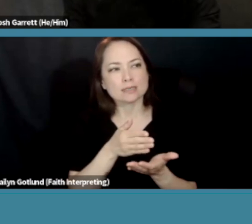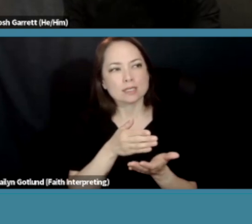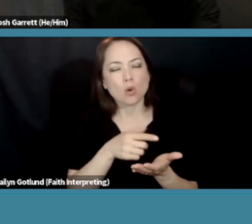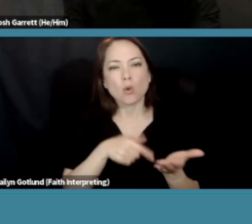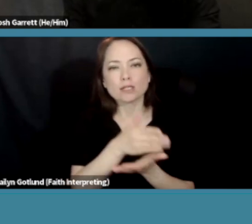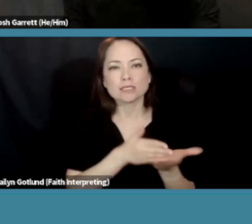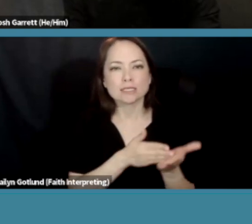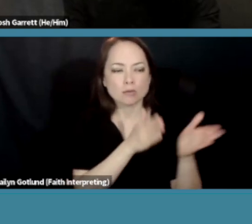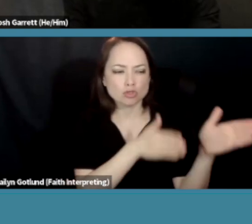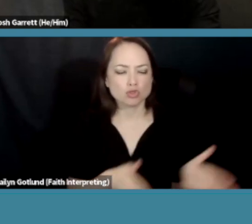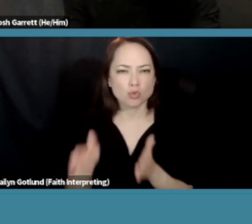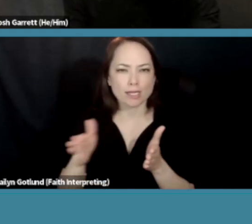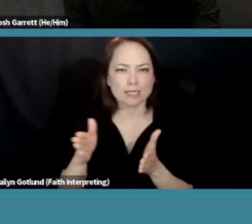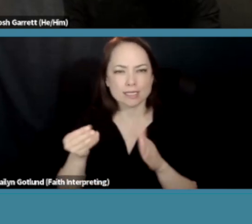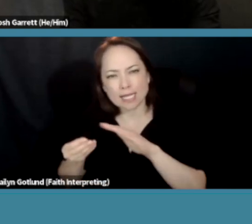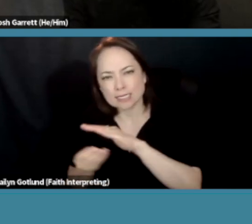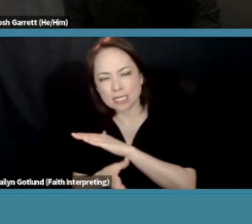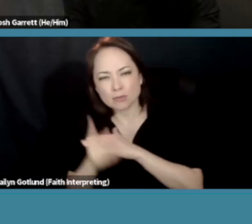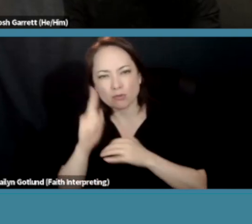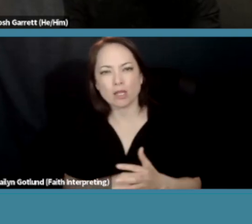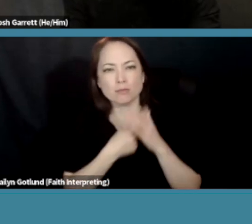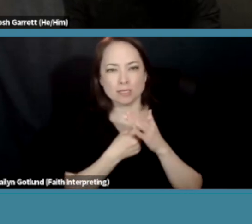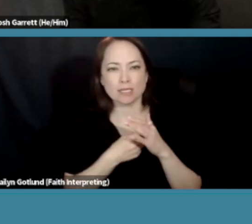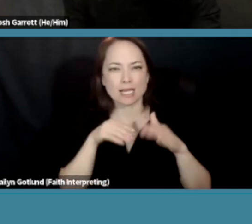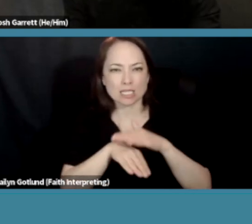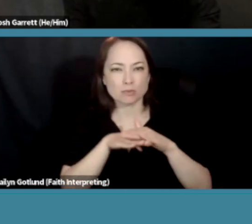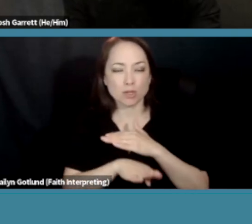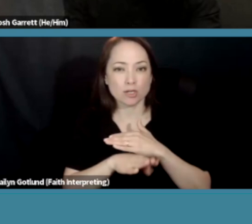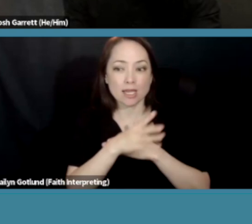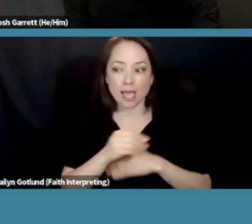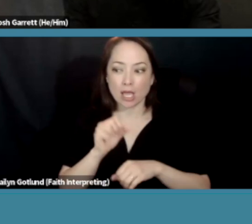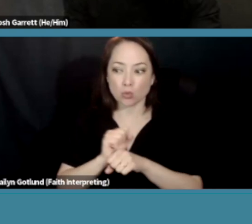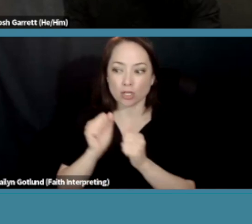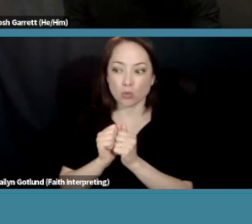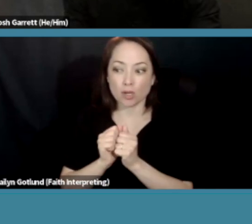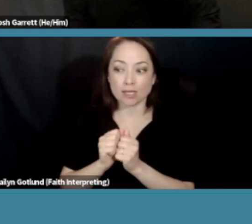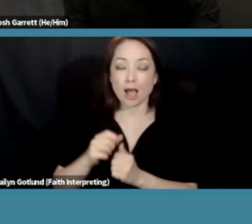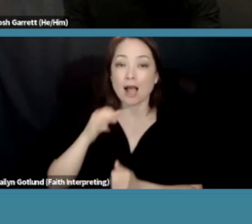and implementing services or practices at a nonprofit with limited resources?